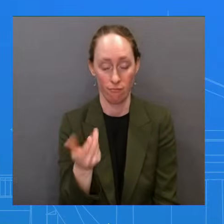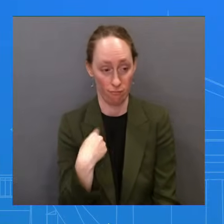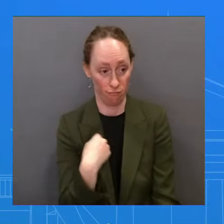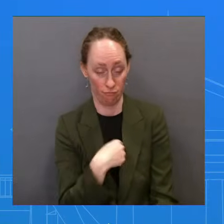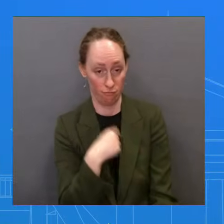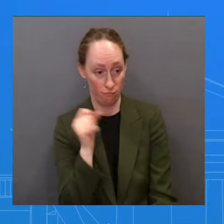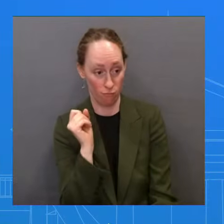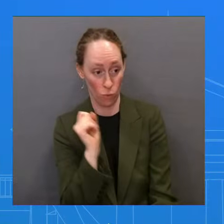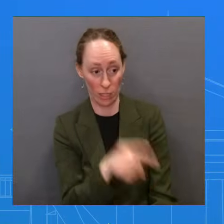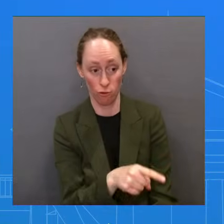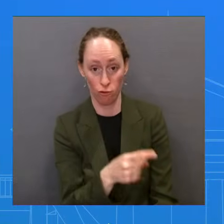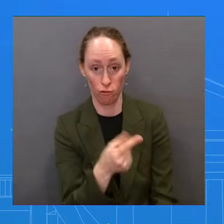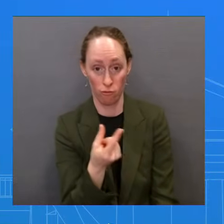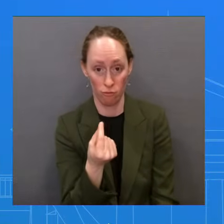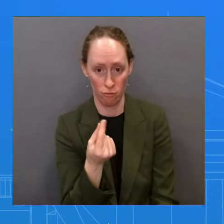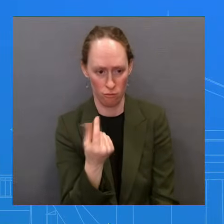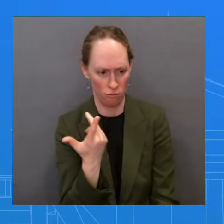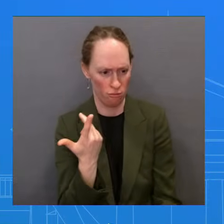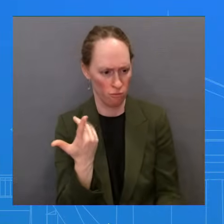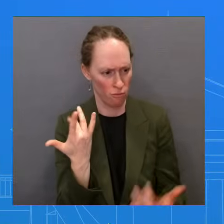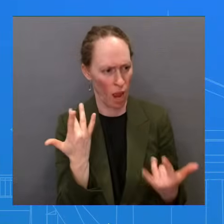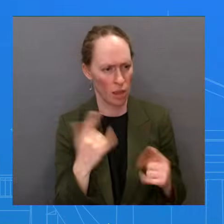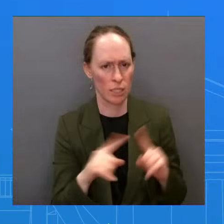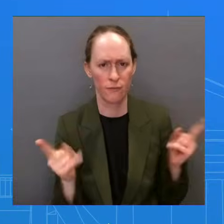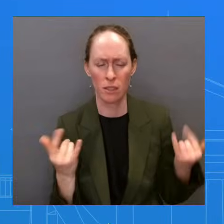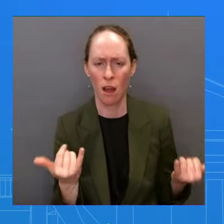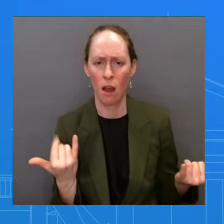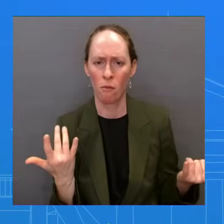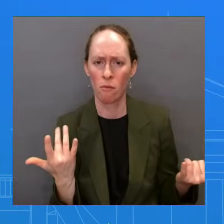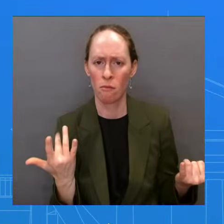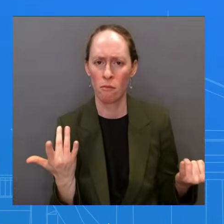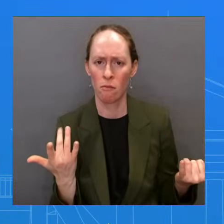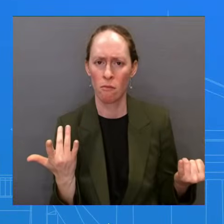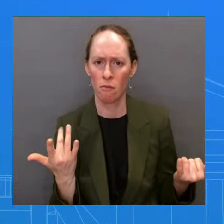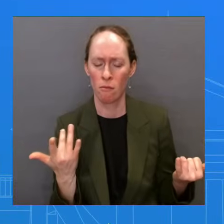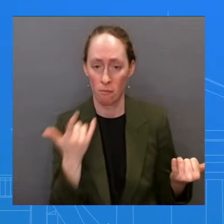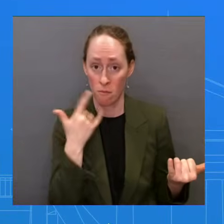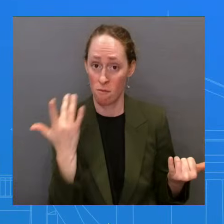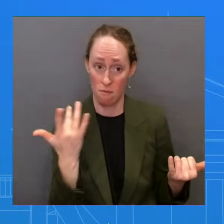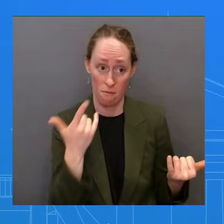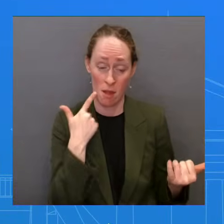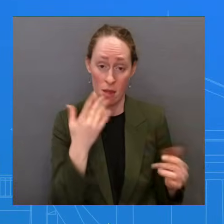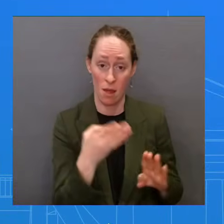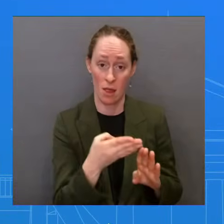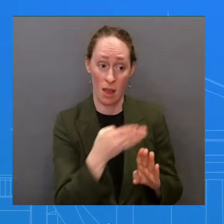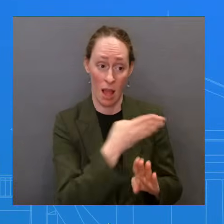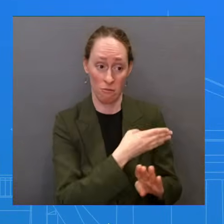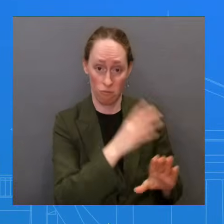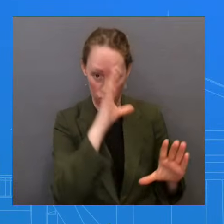he voted three times -- three times -- to deal with the debt ceiling. So the question is to him.